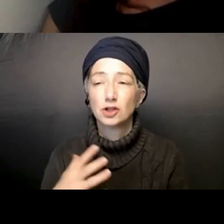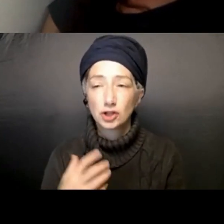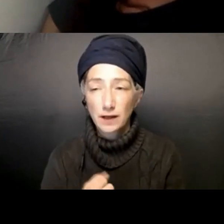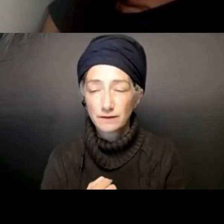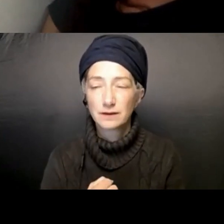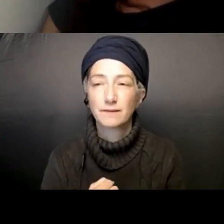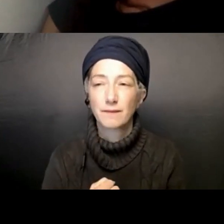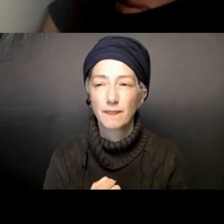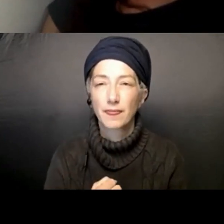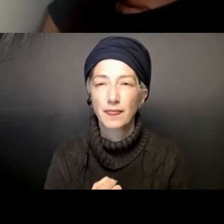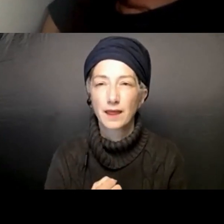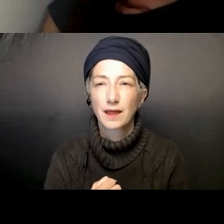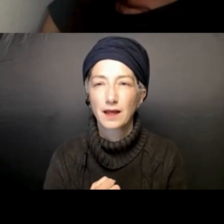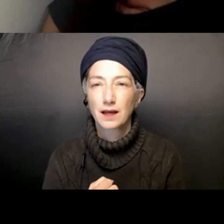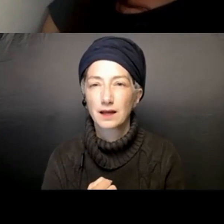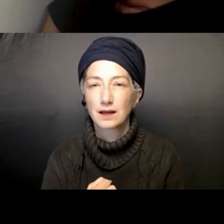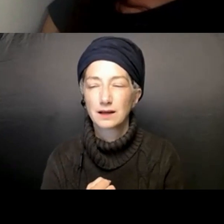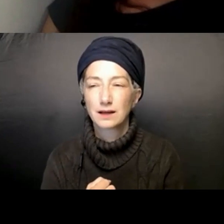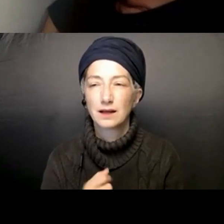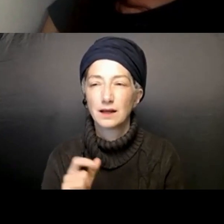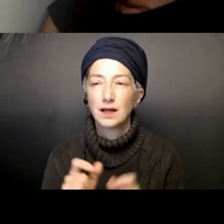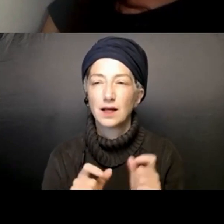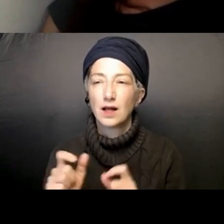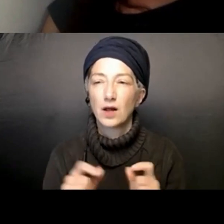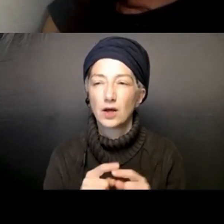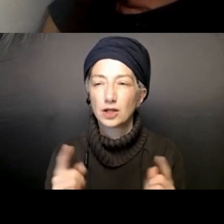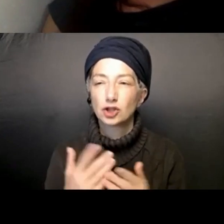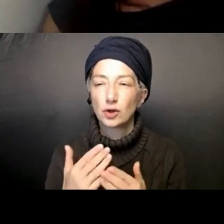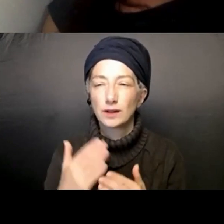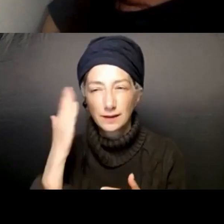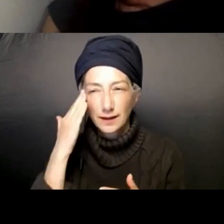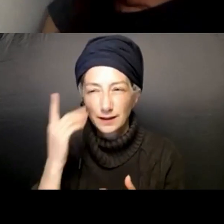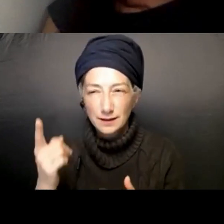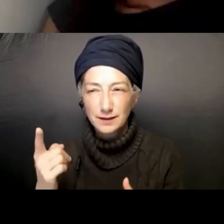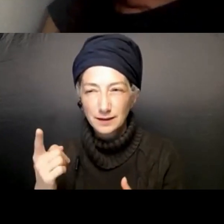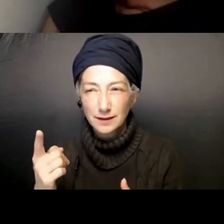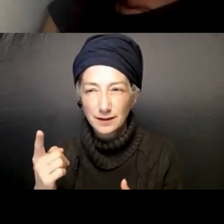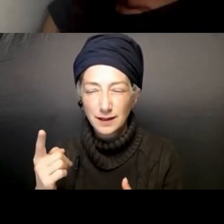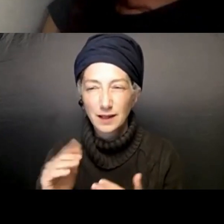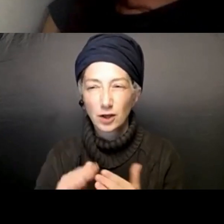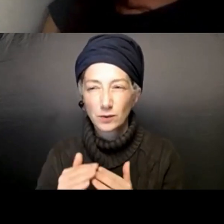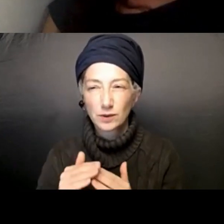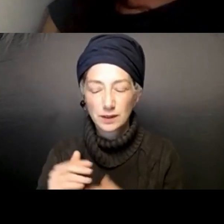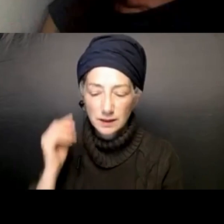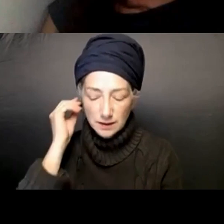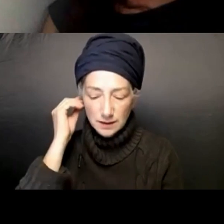a space where I had the feeling that people we already knew and thought of as community felt welcome to come.